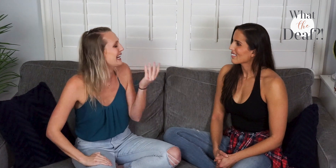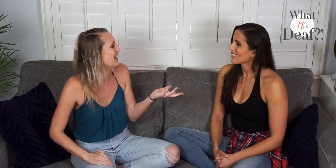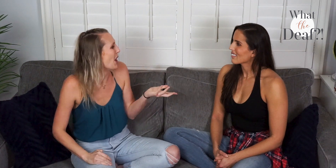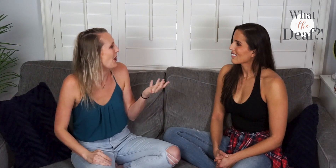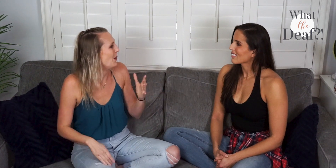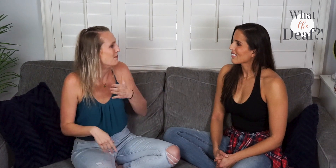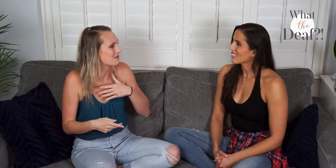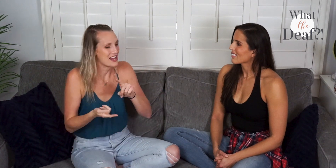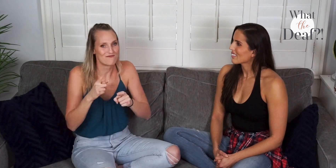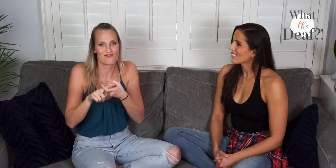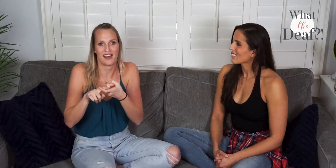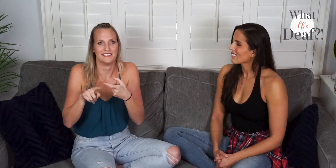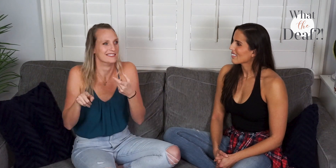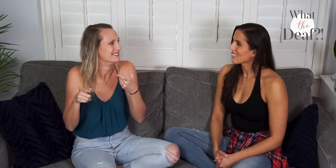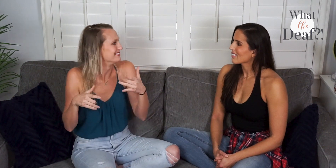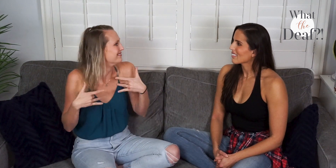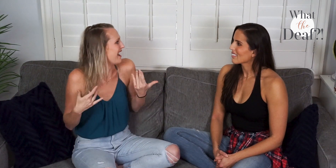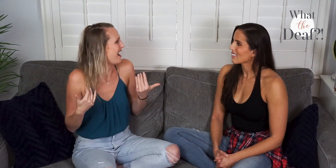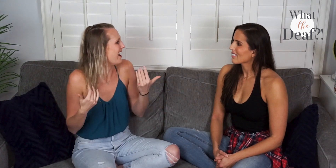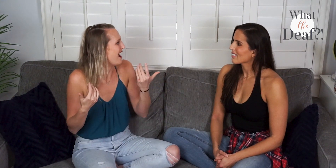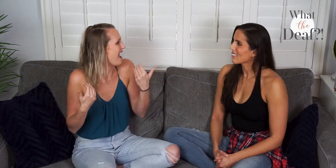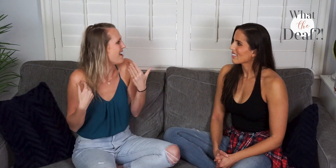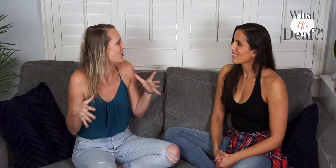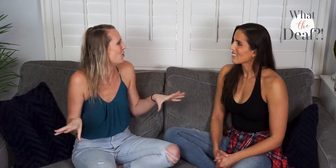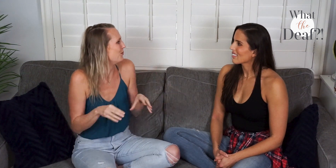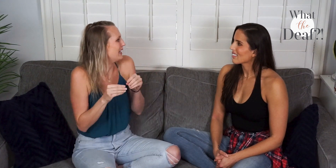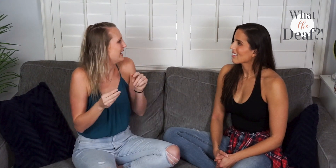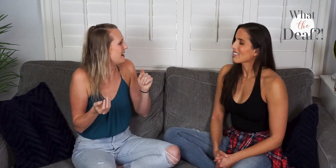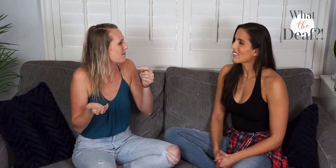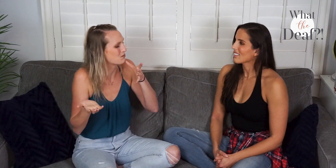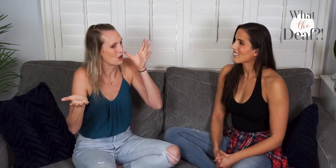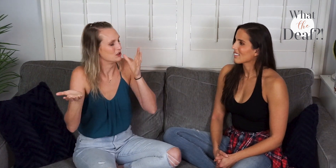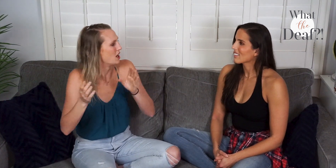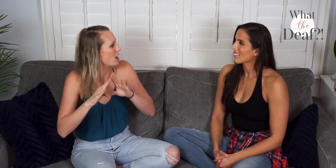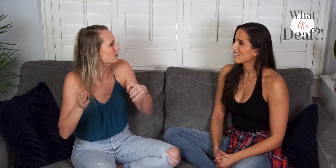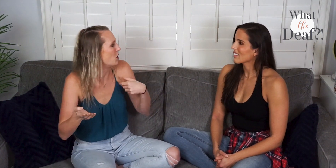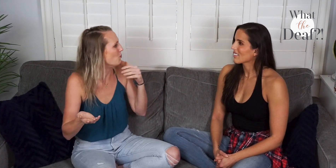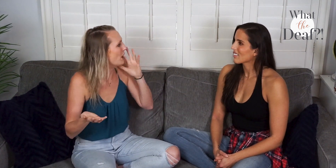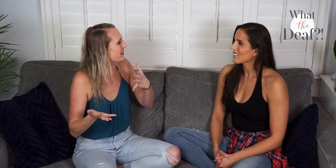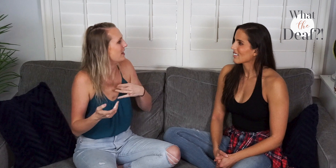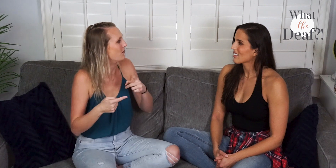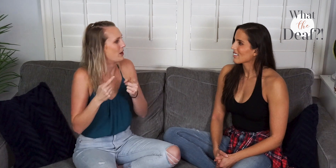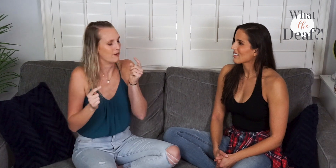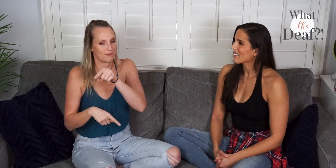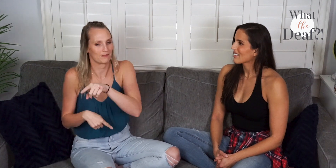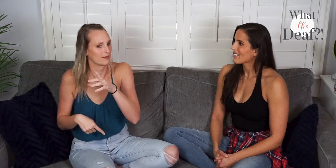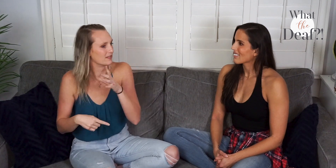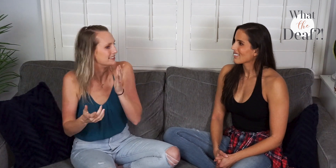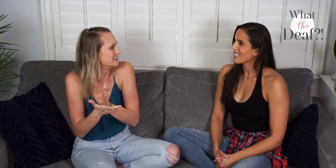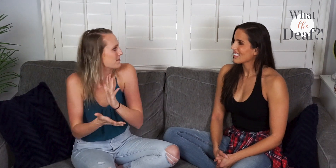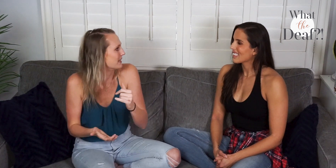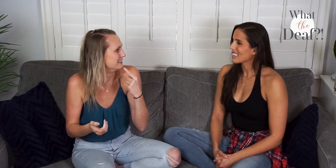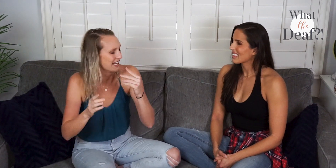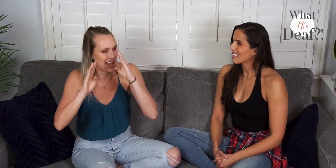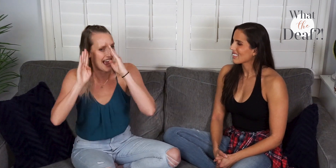"Hey, gotta let you know, my friend's having like a wedding at my parents' house and I would like to stop over and say hi.